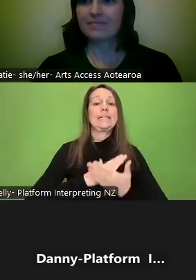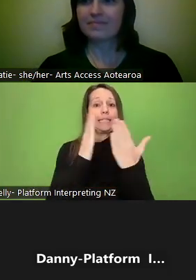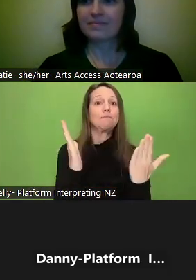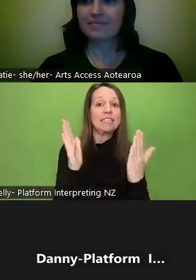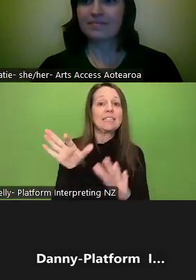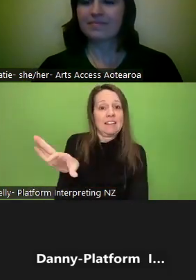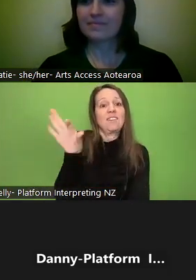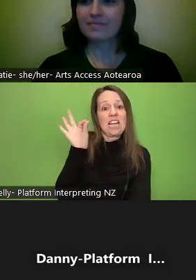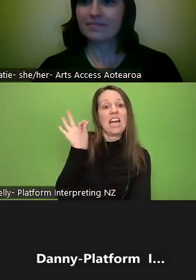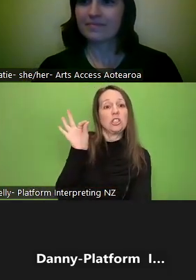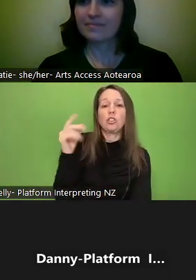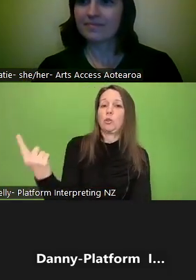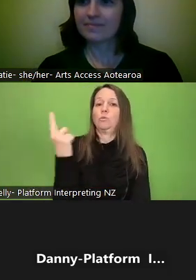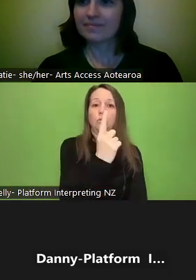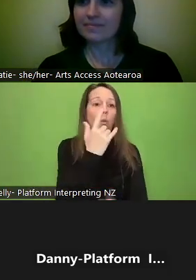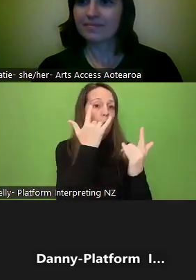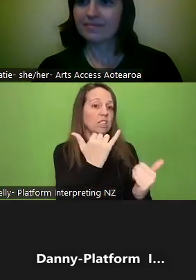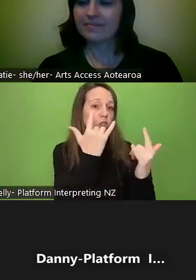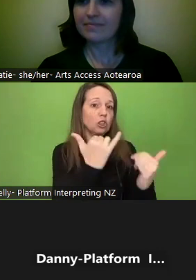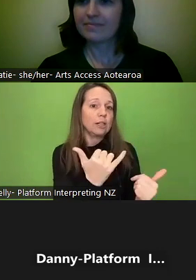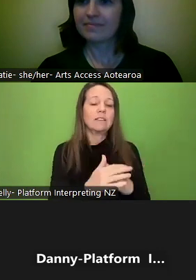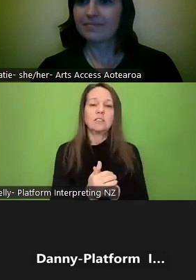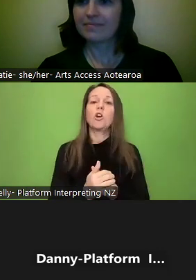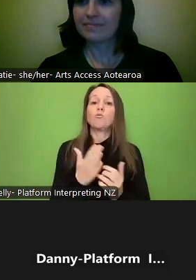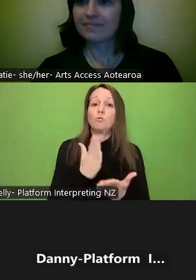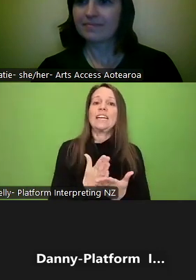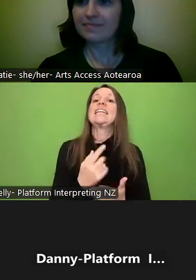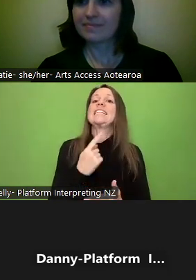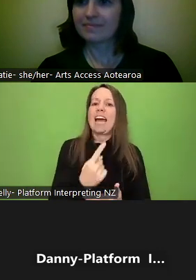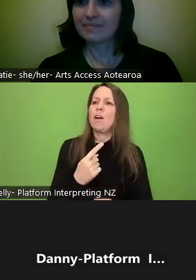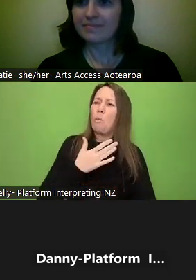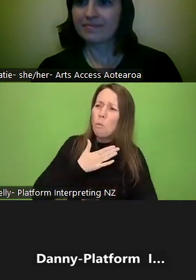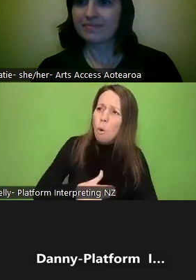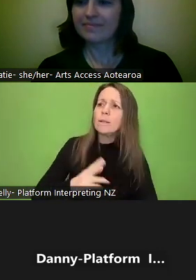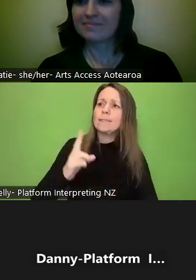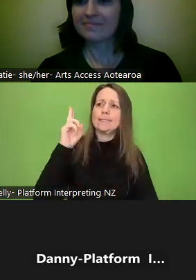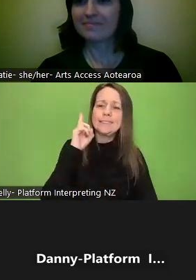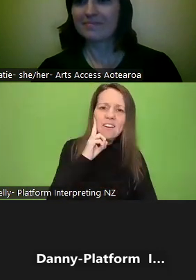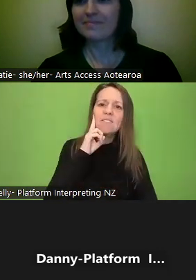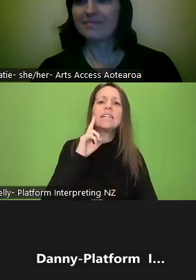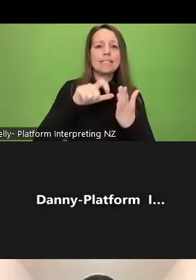to audition, so really reinforcing that you do want Deaf and disabled artists to audition.